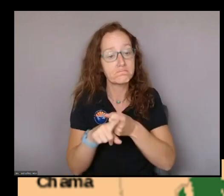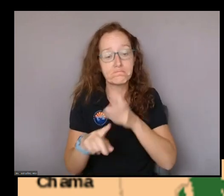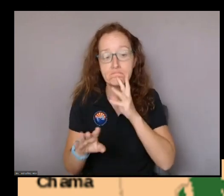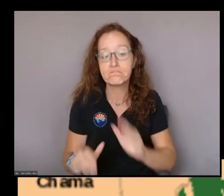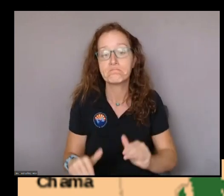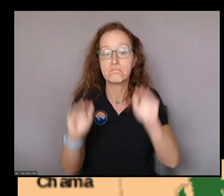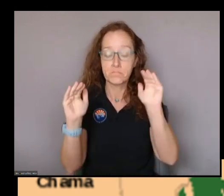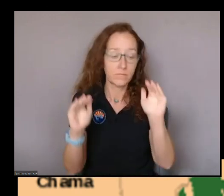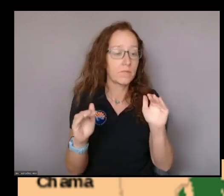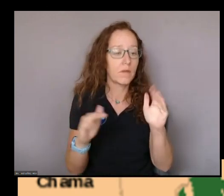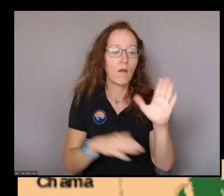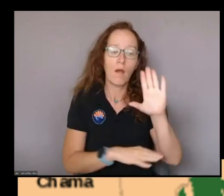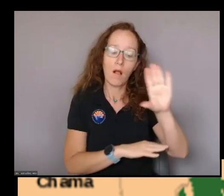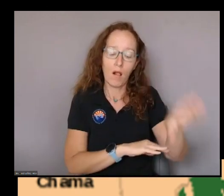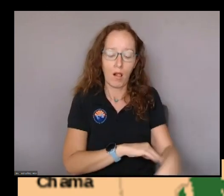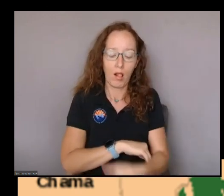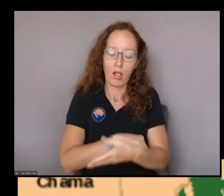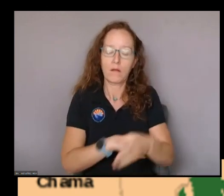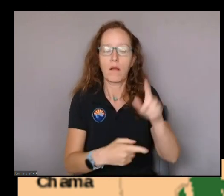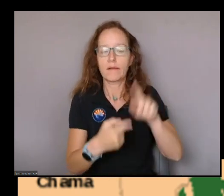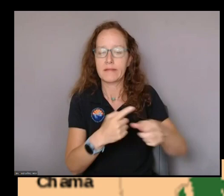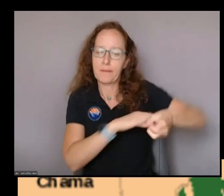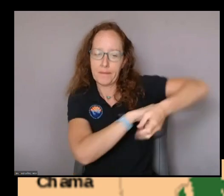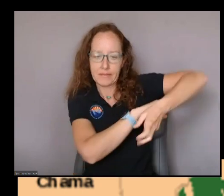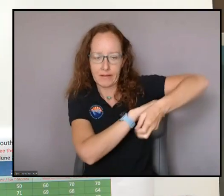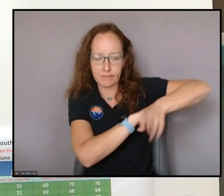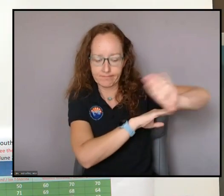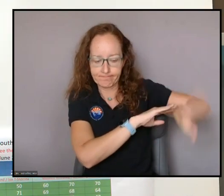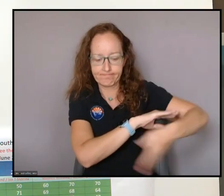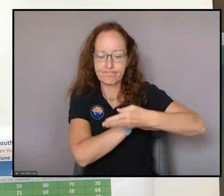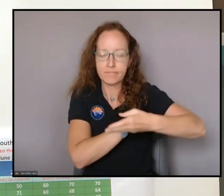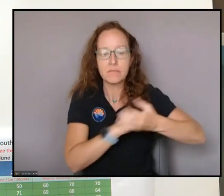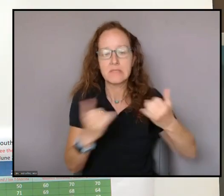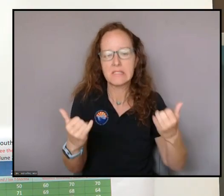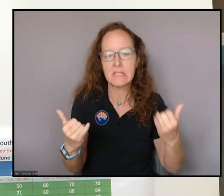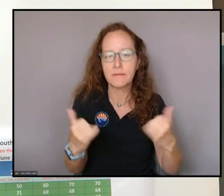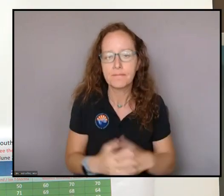in effect for the fire location until midnight tonight. We'll